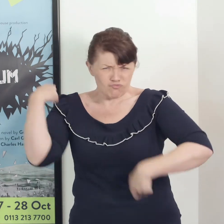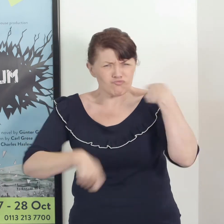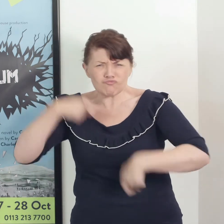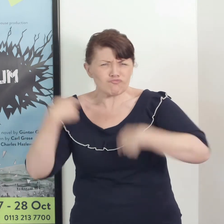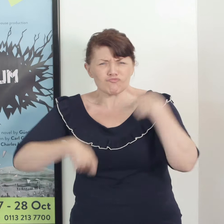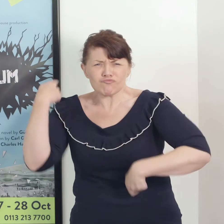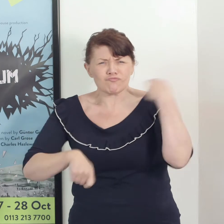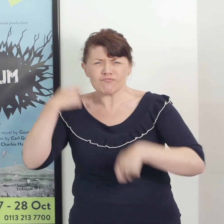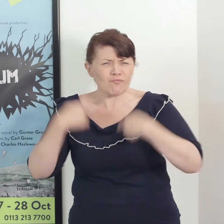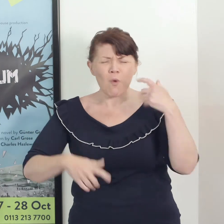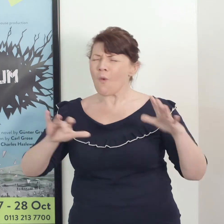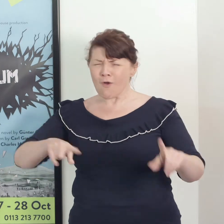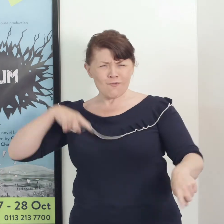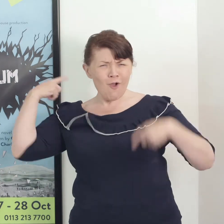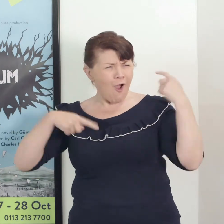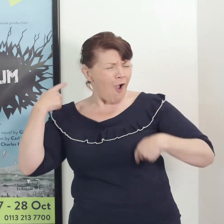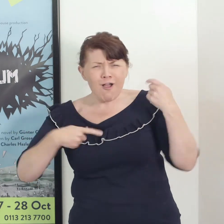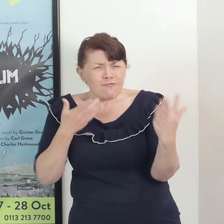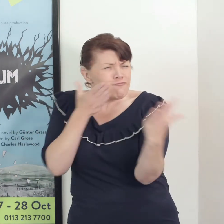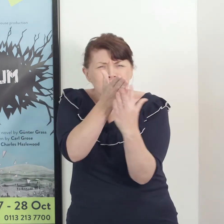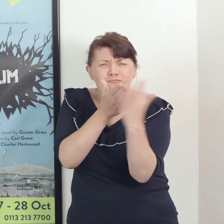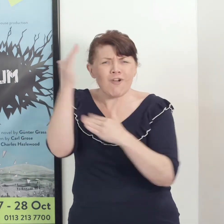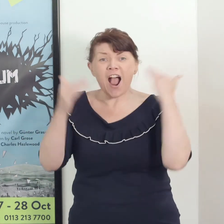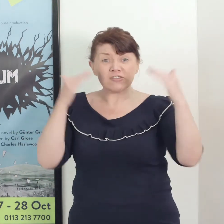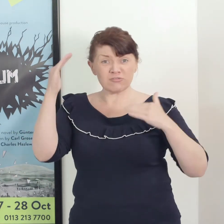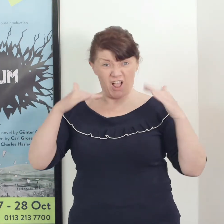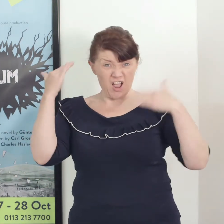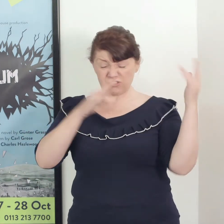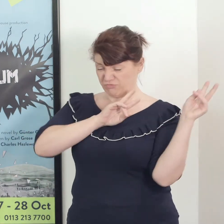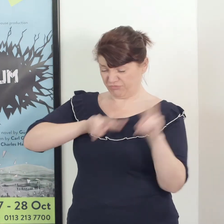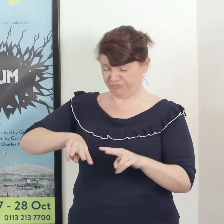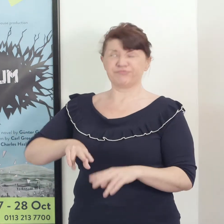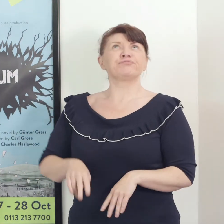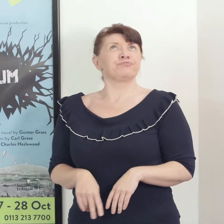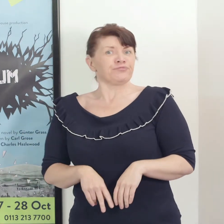He loves to play his tin drum really loud for everyone to hear